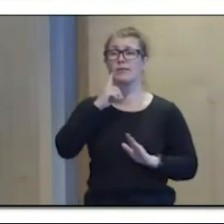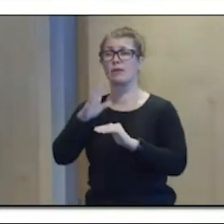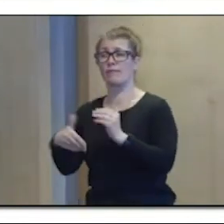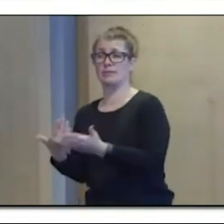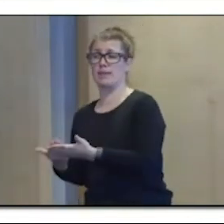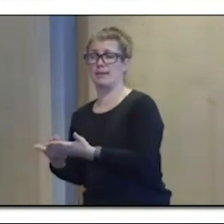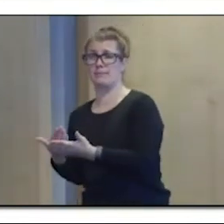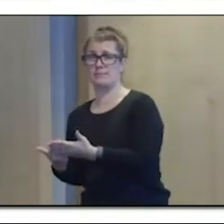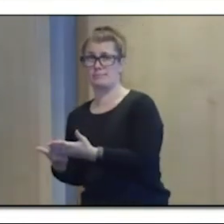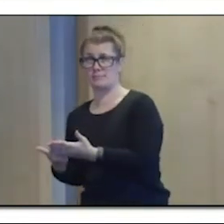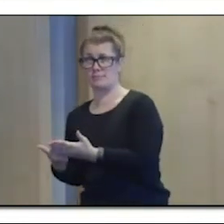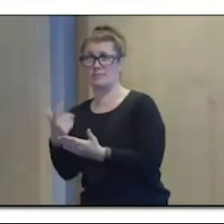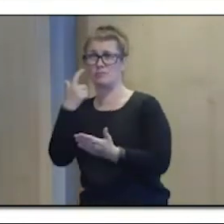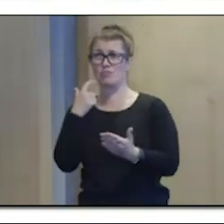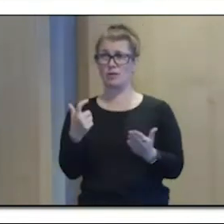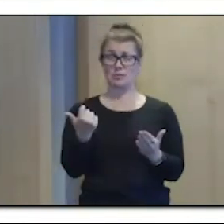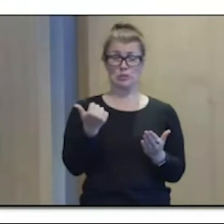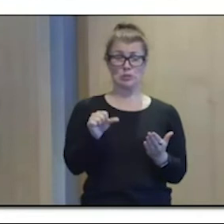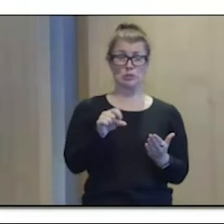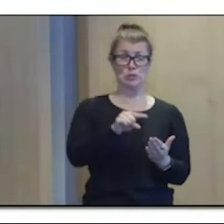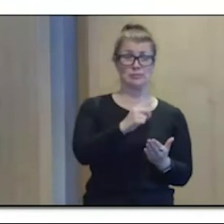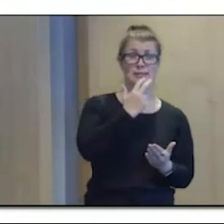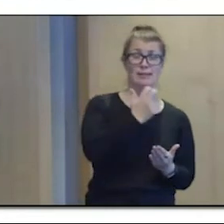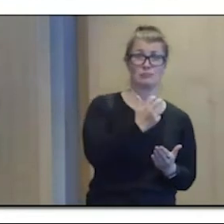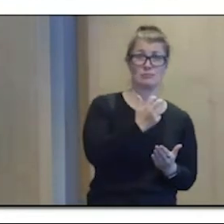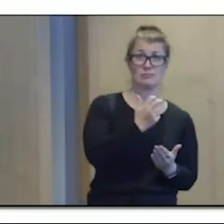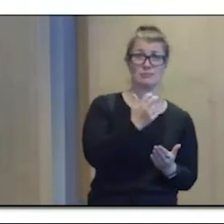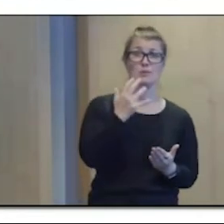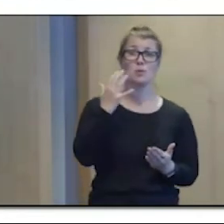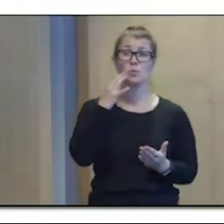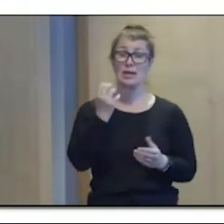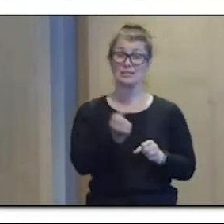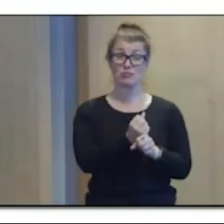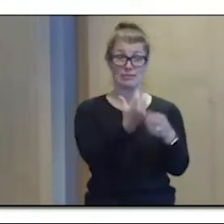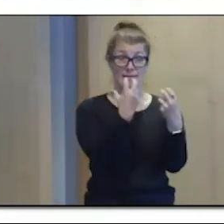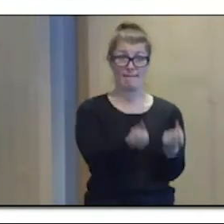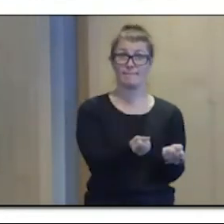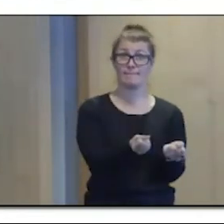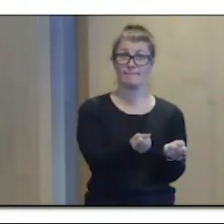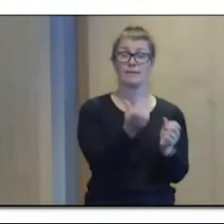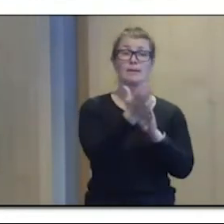and trying to use electricity when the generation is there because that will have cost benefits